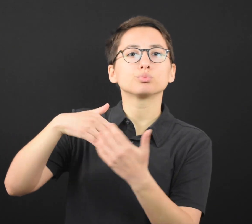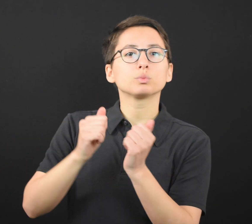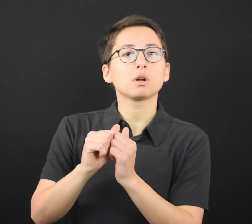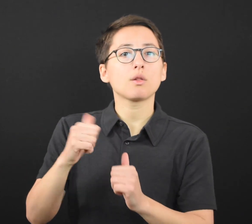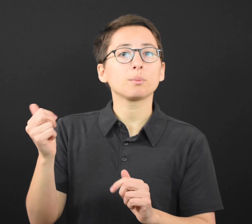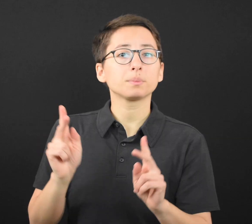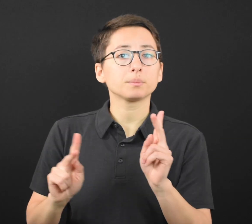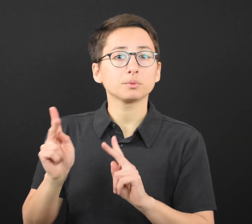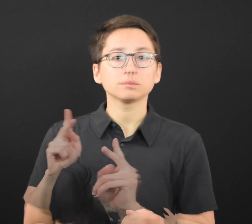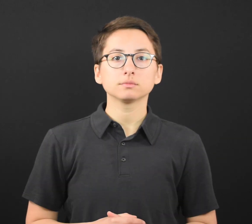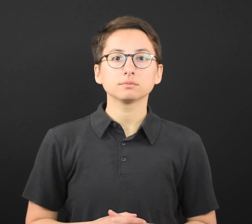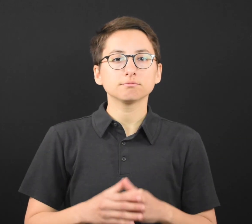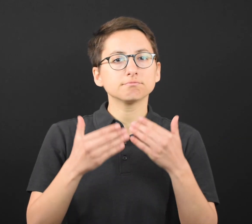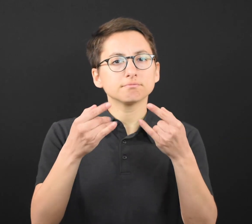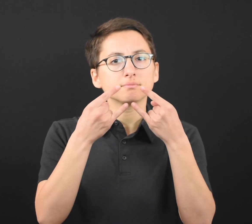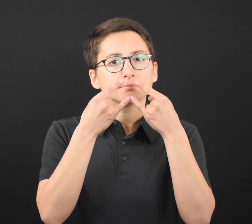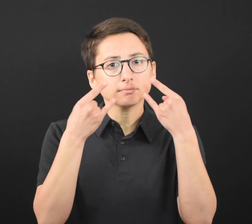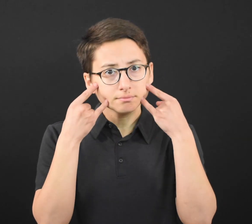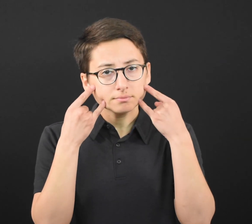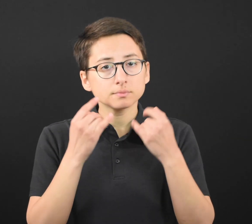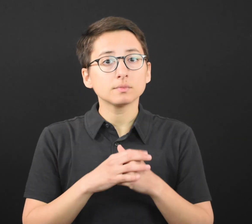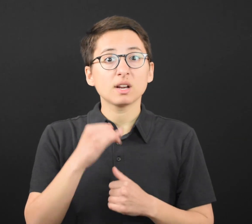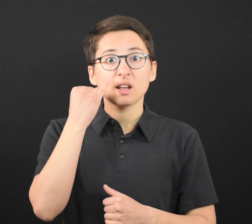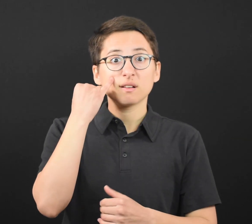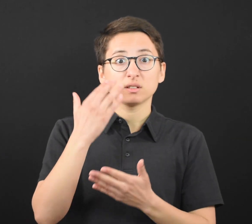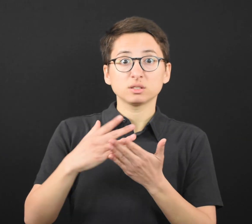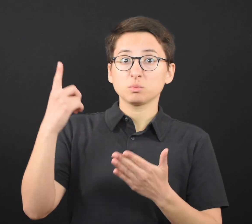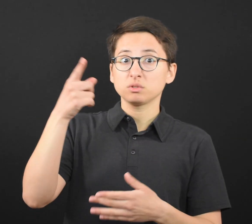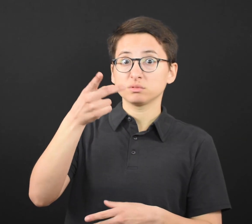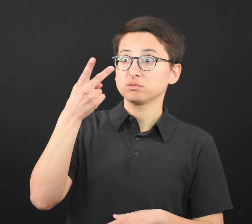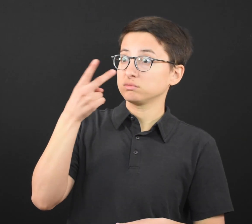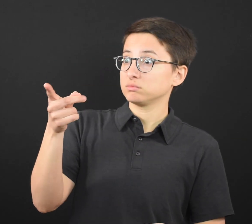when you do interact with others. ○ Wear a mask. Avoid others who are